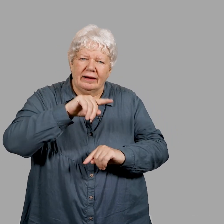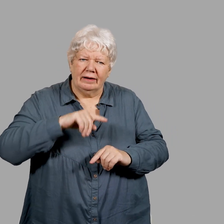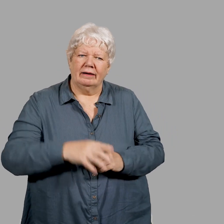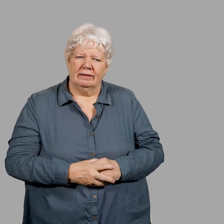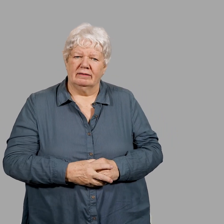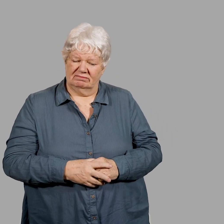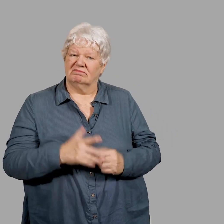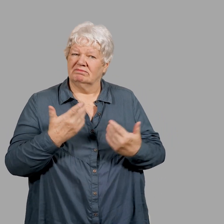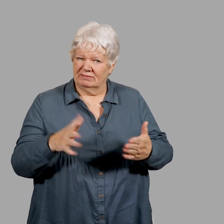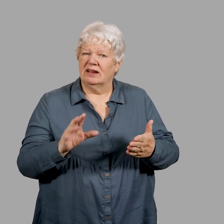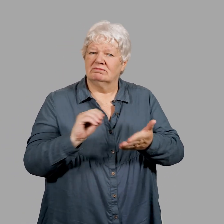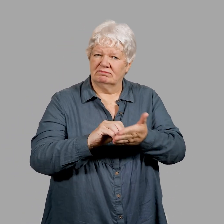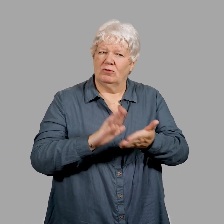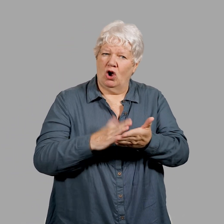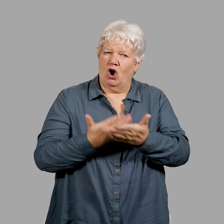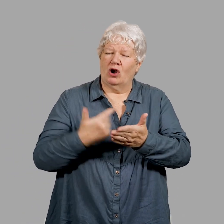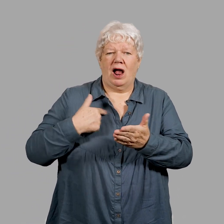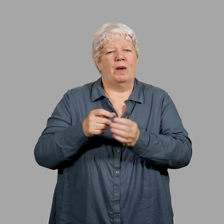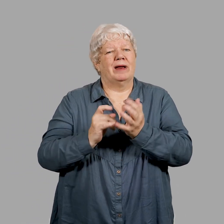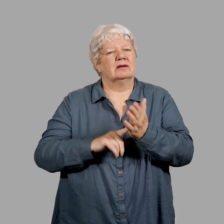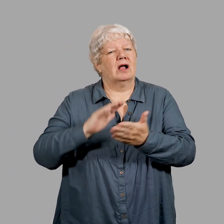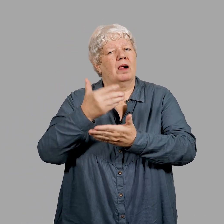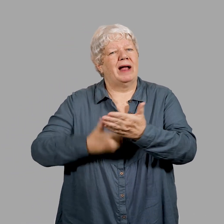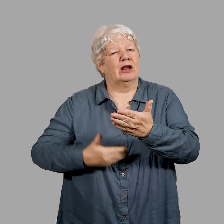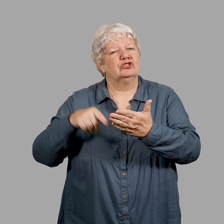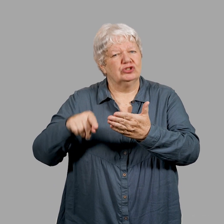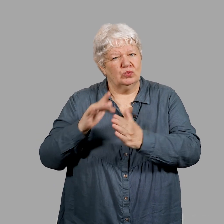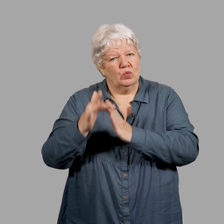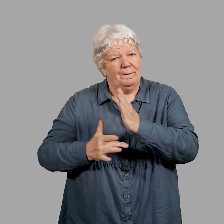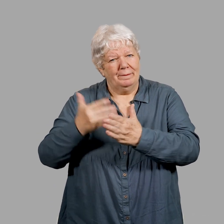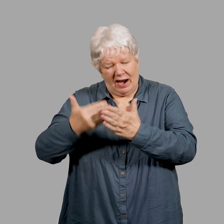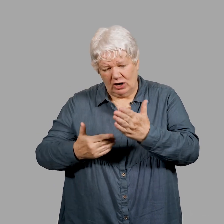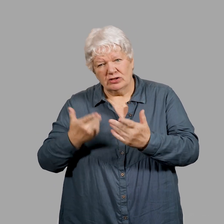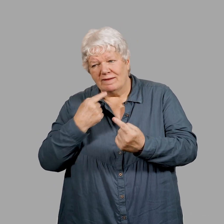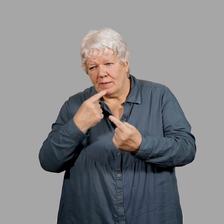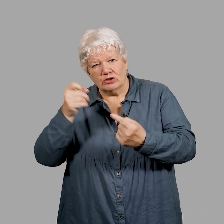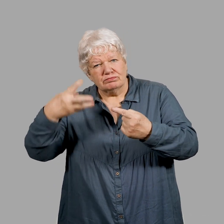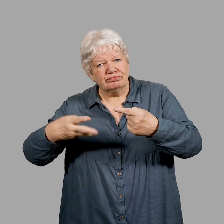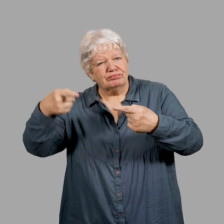Status: External resources added to our BSLP webpage.